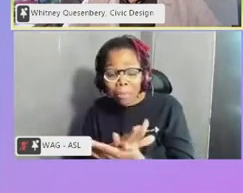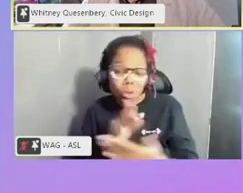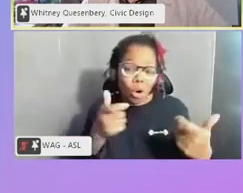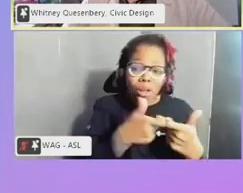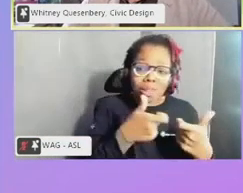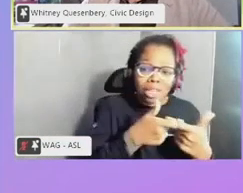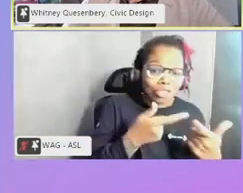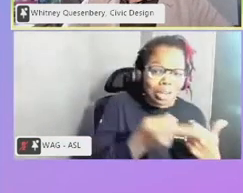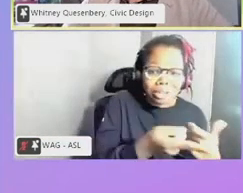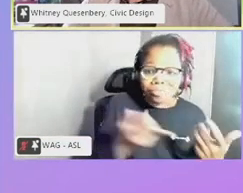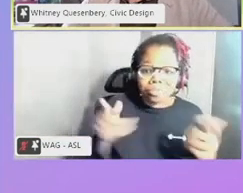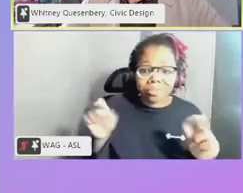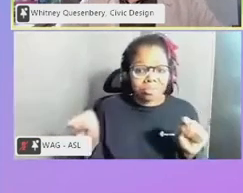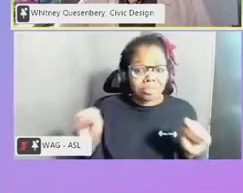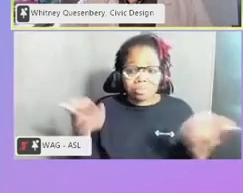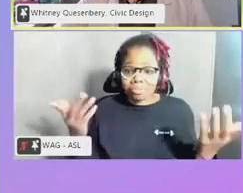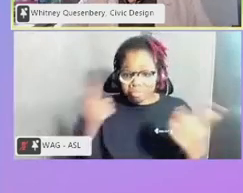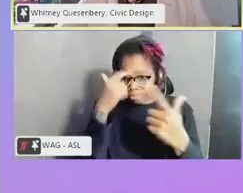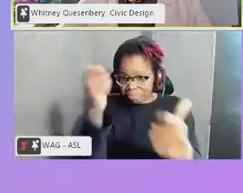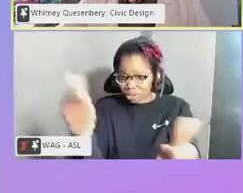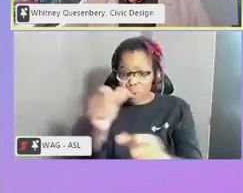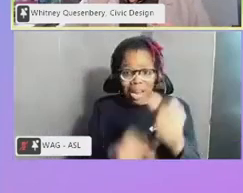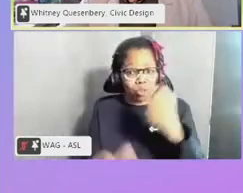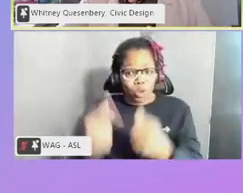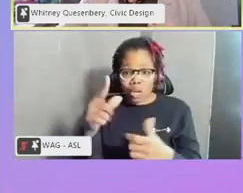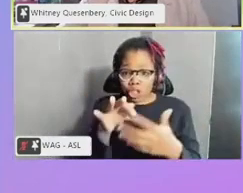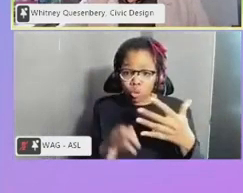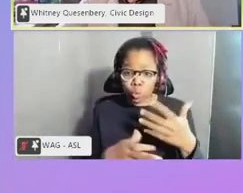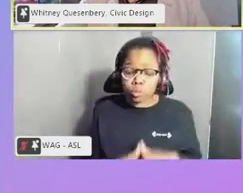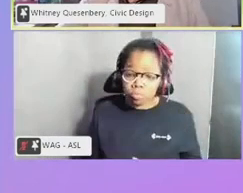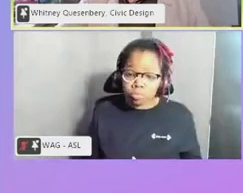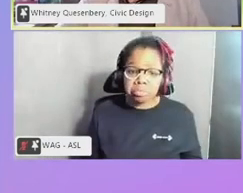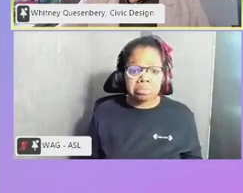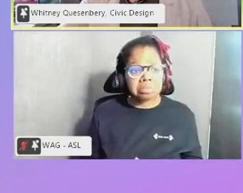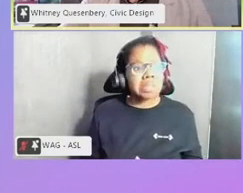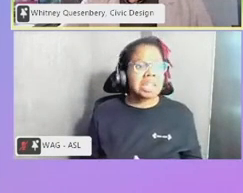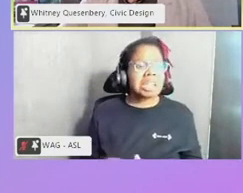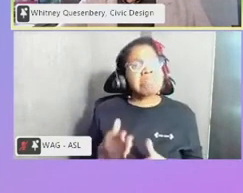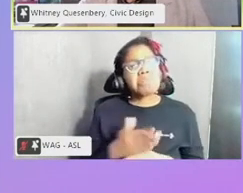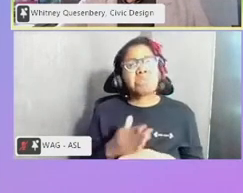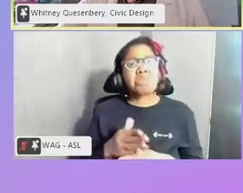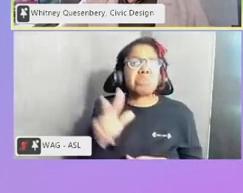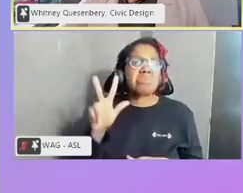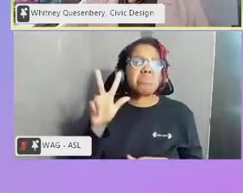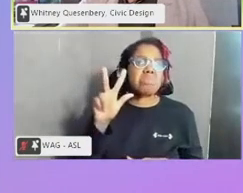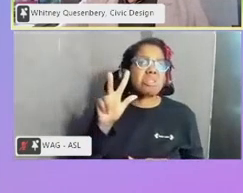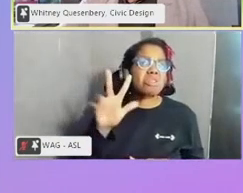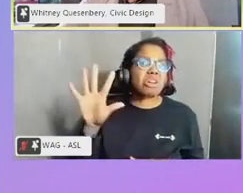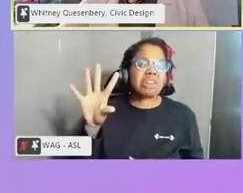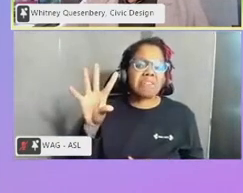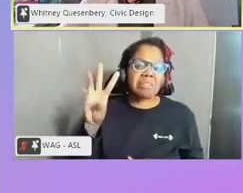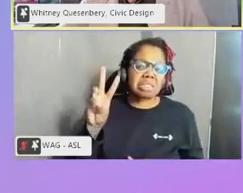can go vote on that machine, offering every voter to ask whether they would mark -- rather they -- whether they